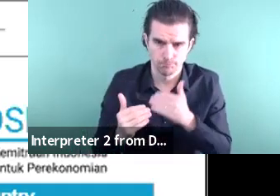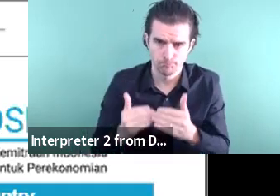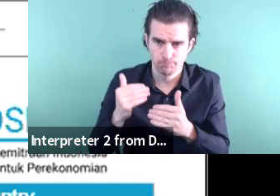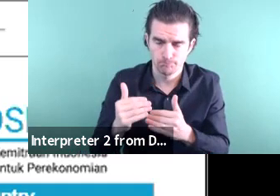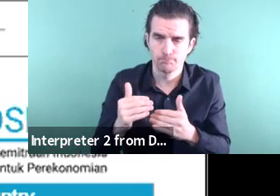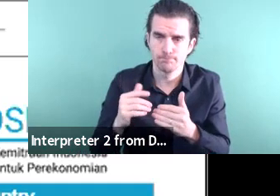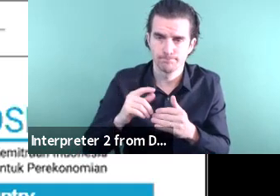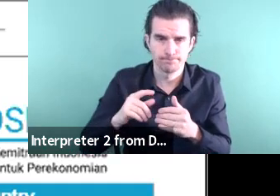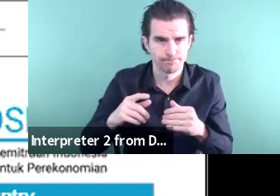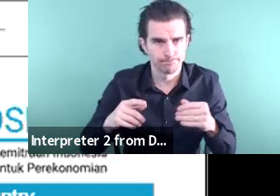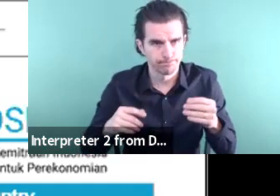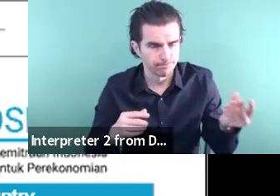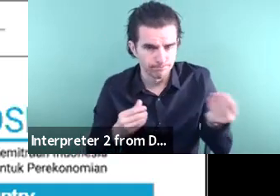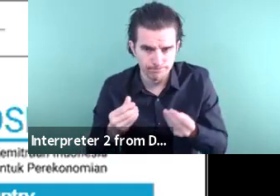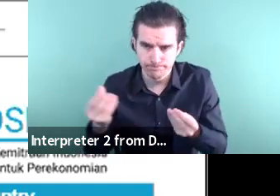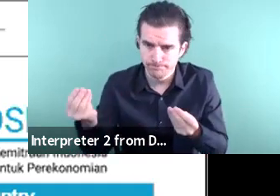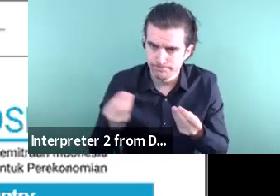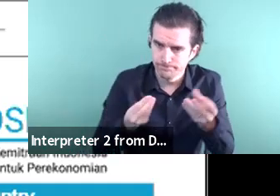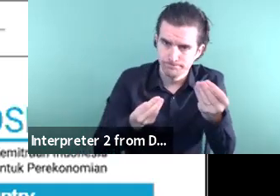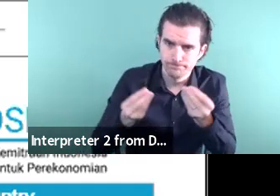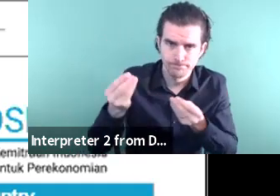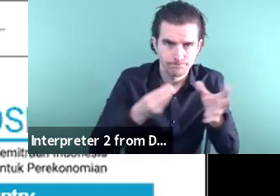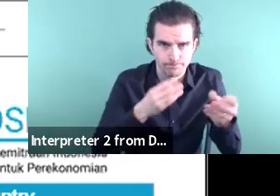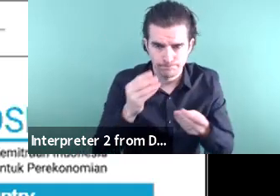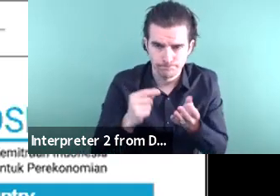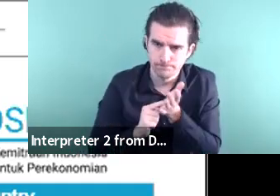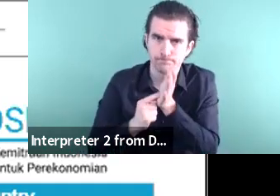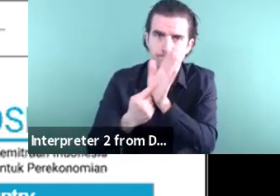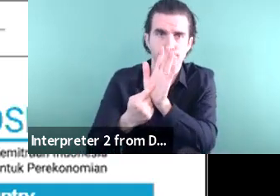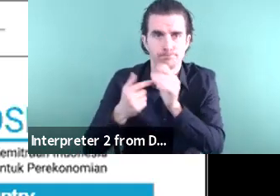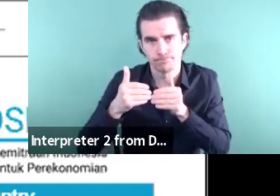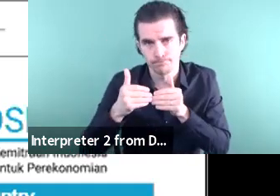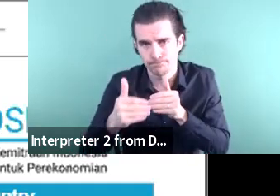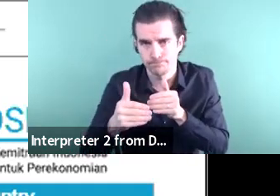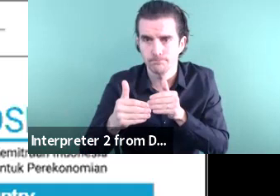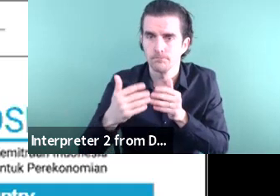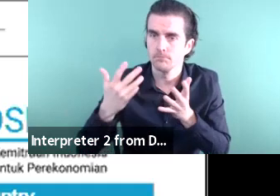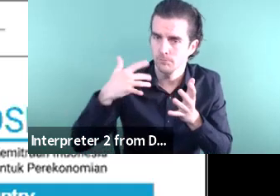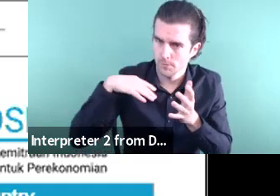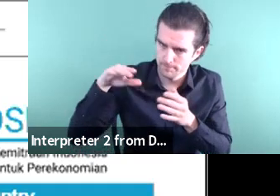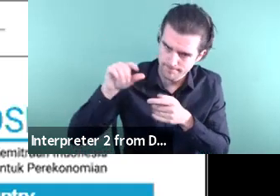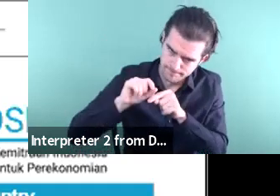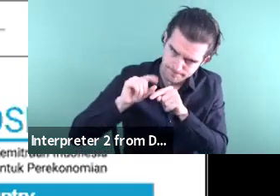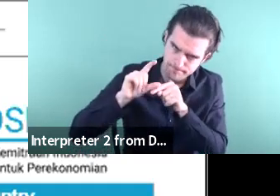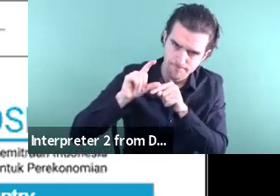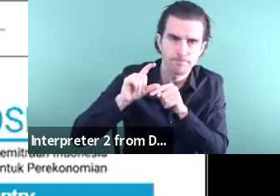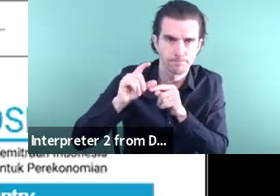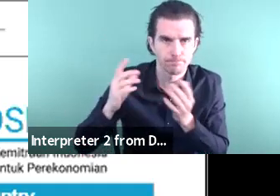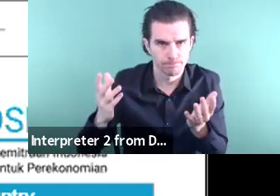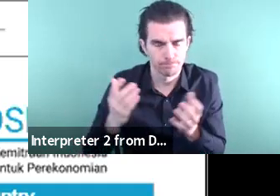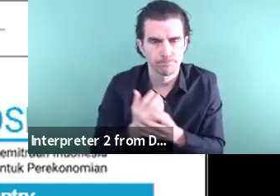households with disabilities should pay in order to live equally with person without disabilities.